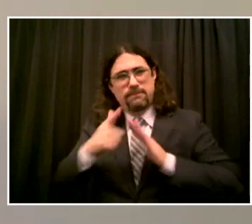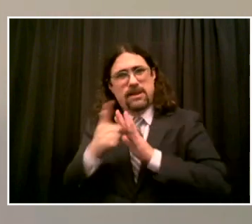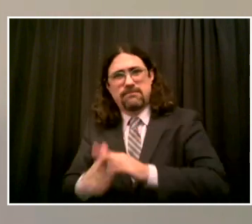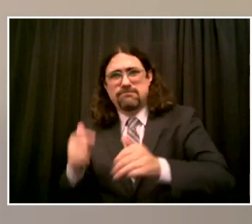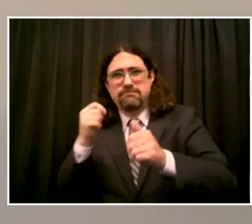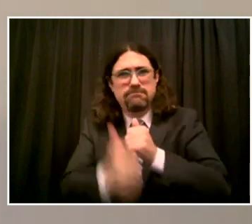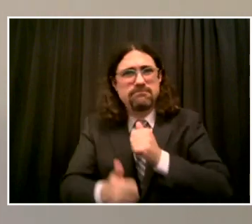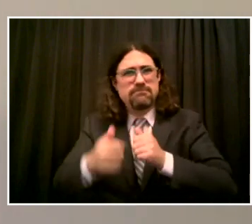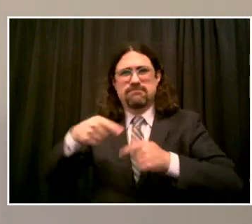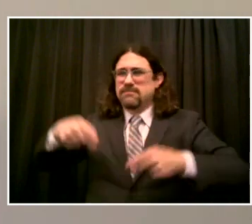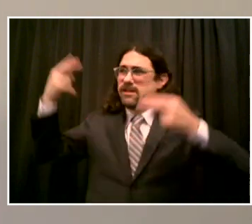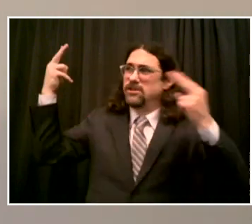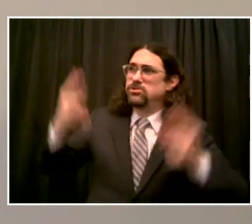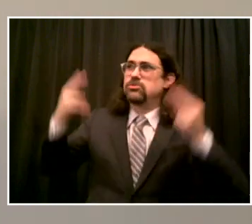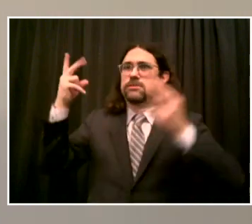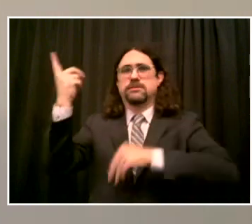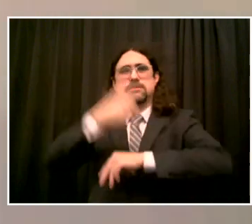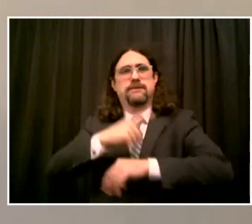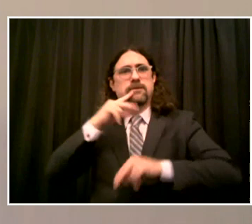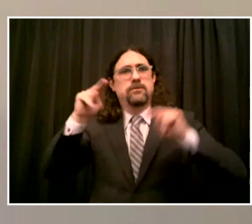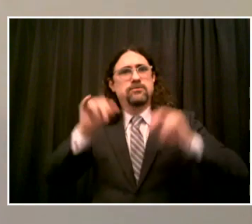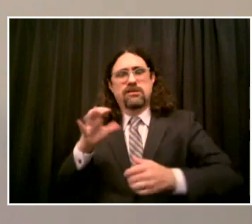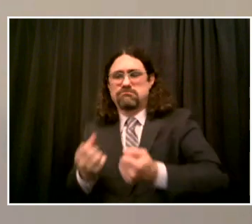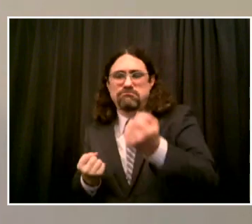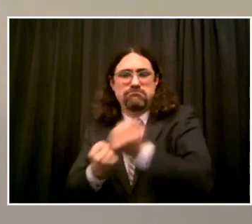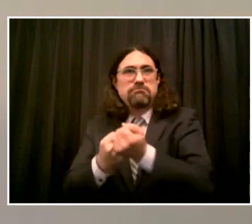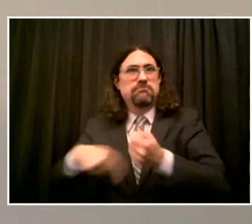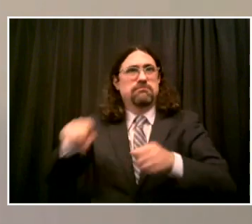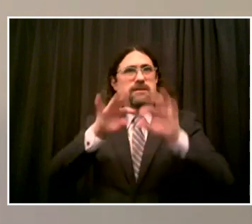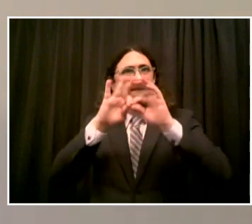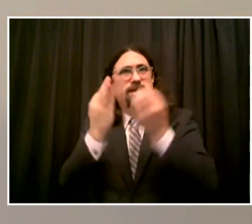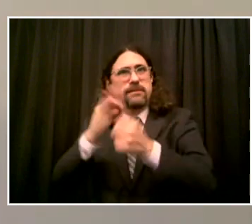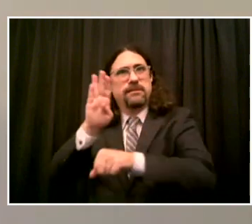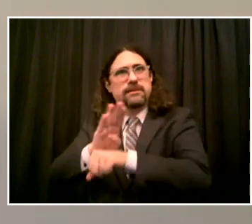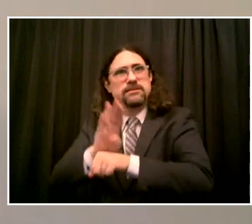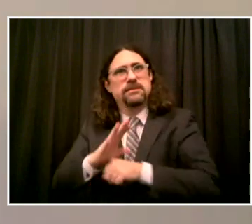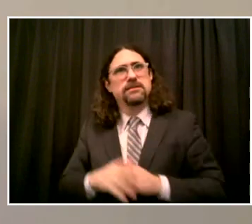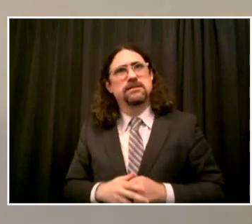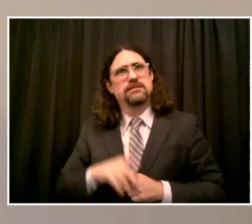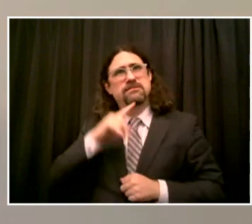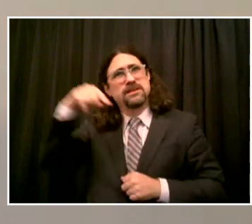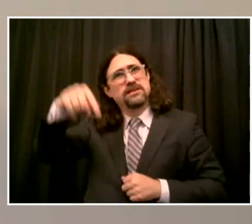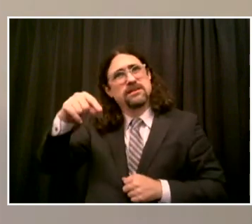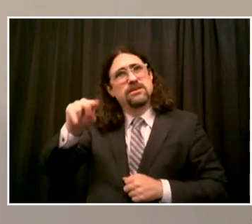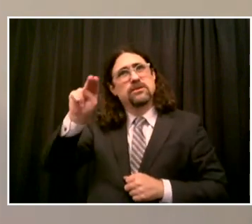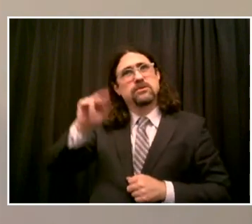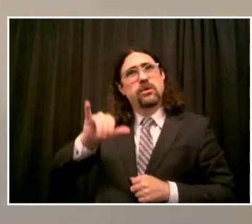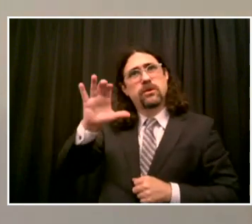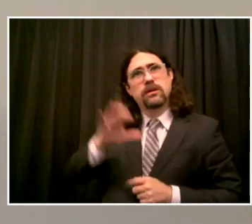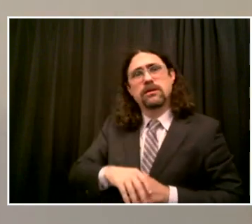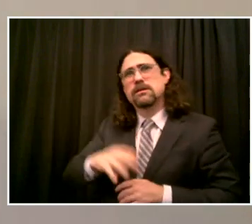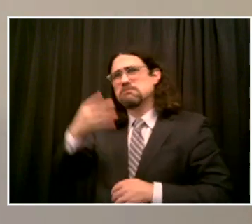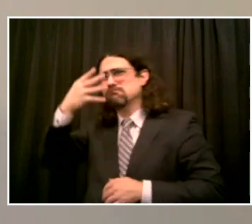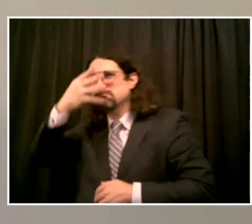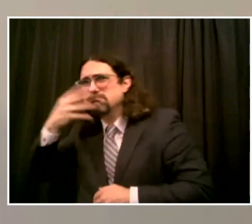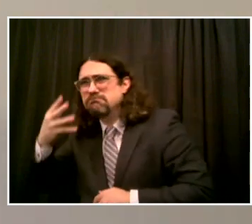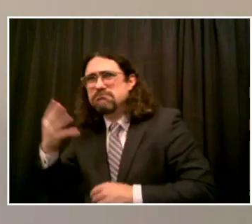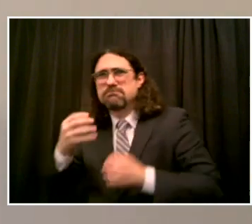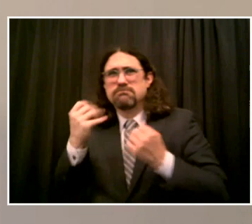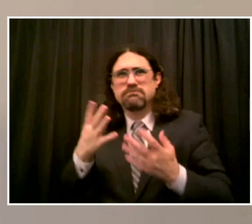WELL. YOU KNOW, GROWING UP IN THIS COMMUNITY, AN IMMIGRANT IN A